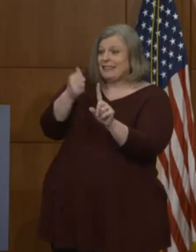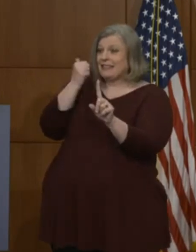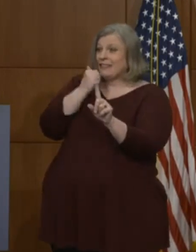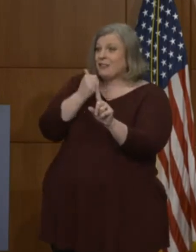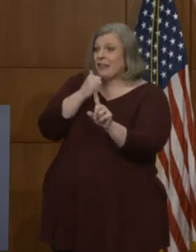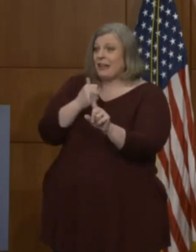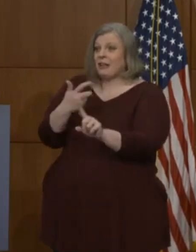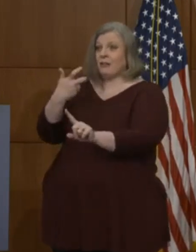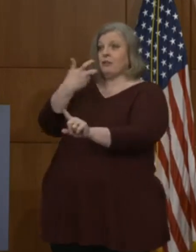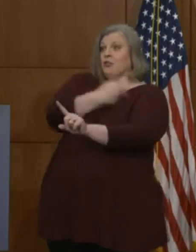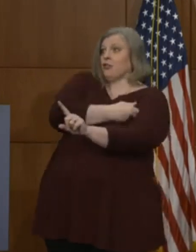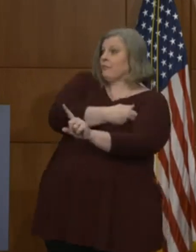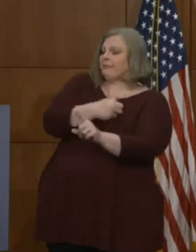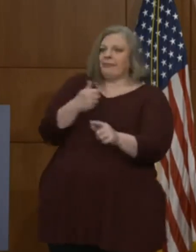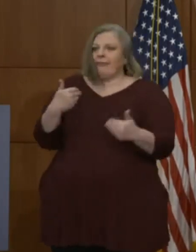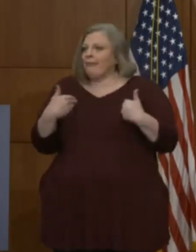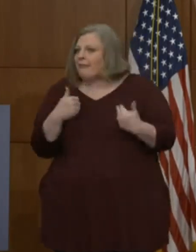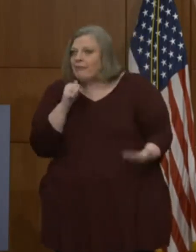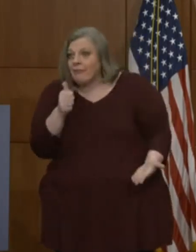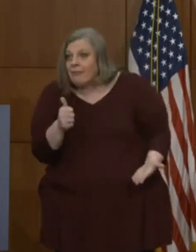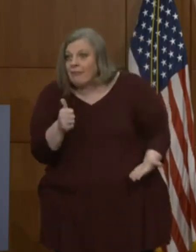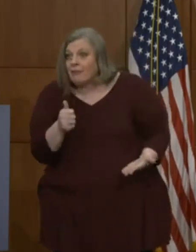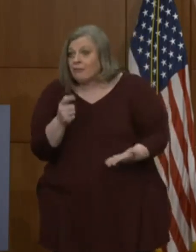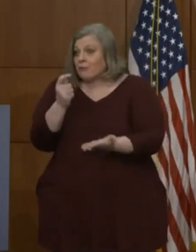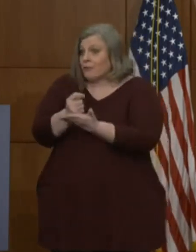BEEN WE HAVE PROVIDE AS YOU KNOW WE’RE LEARNING MORE ABOUT